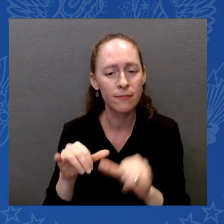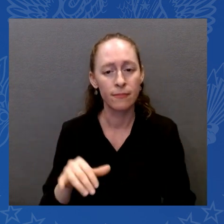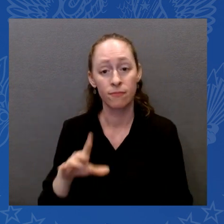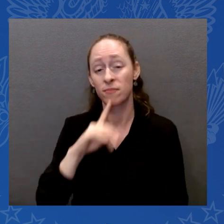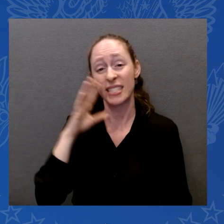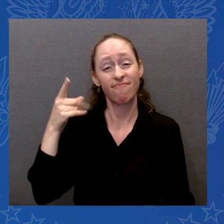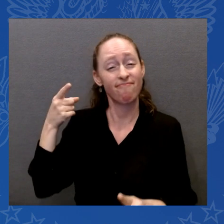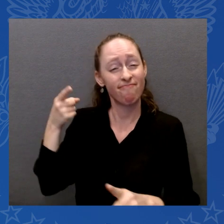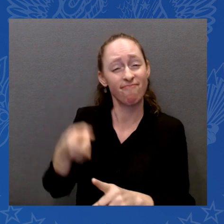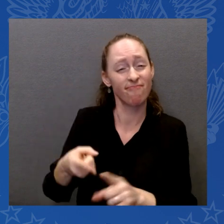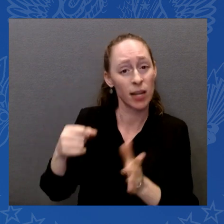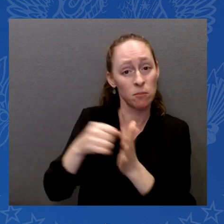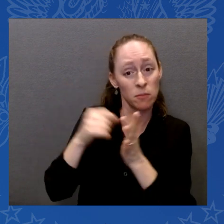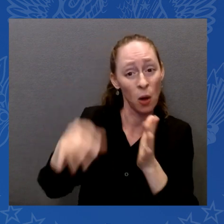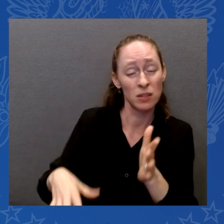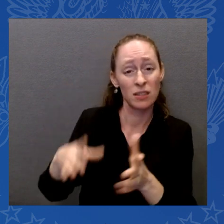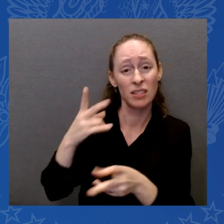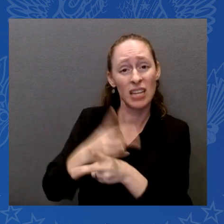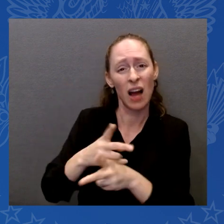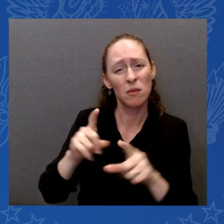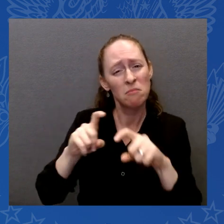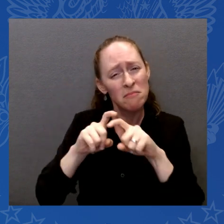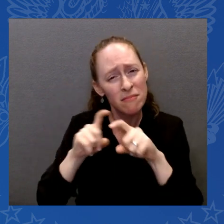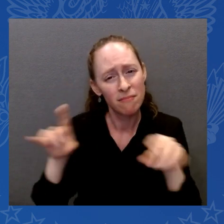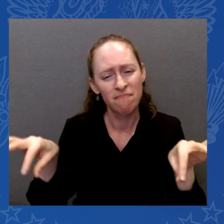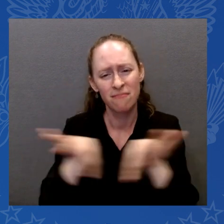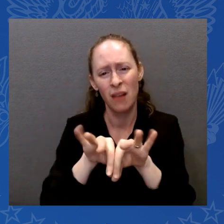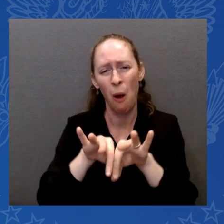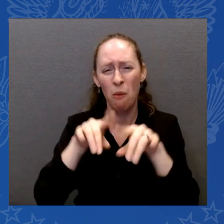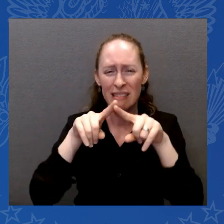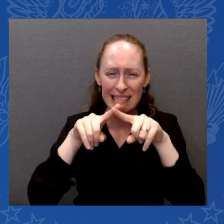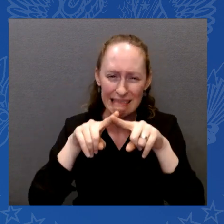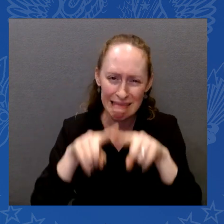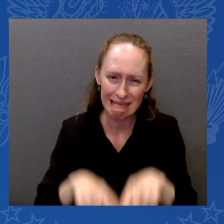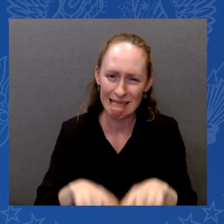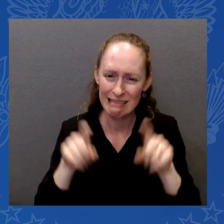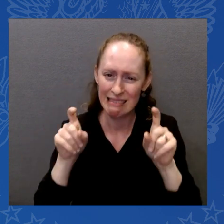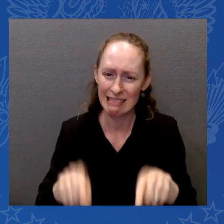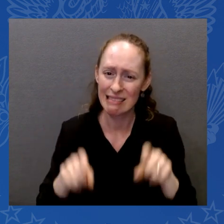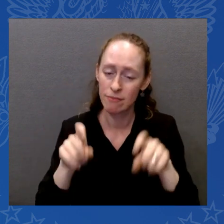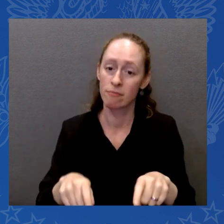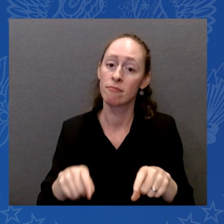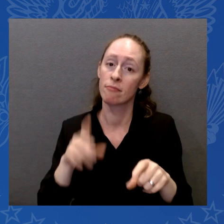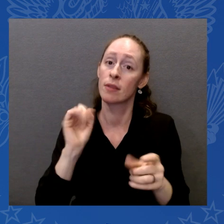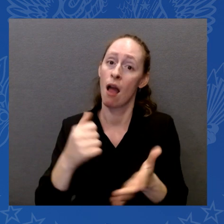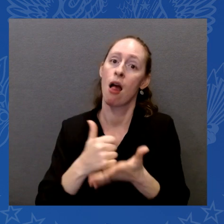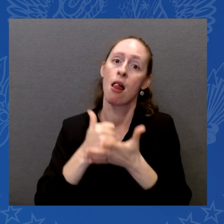and that my patients are capable of making complex, thoughtful decisions about their health and lives.